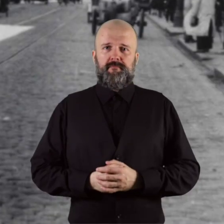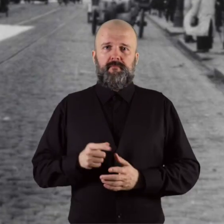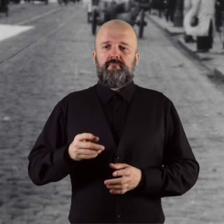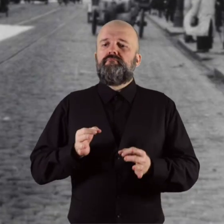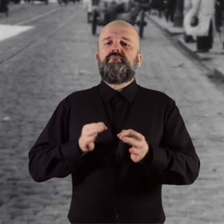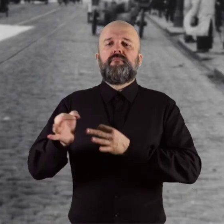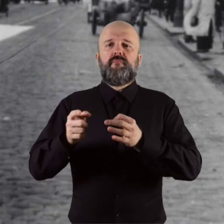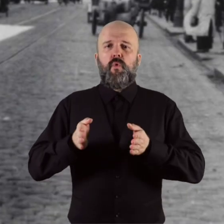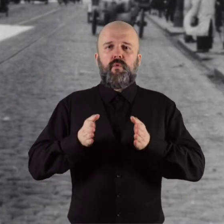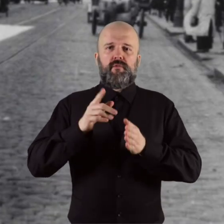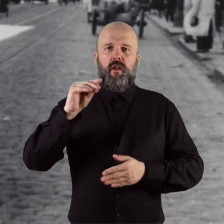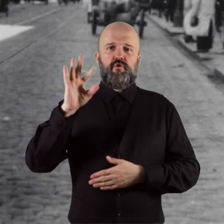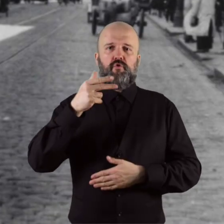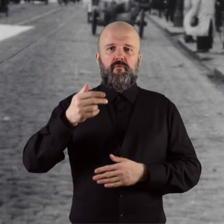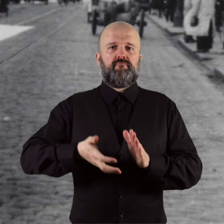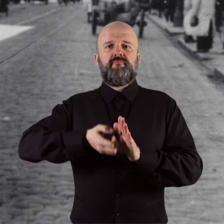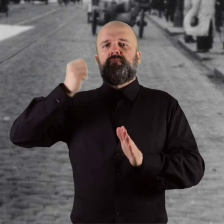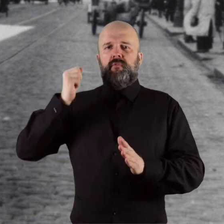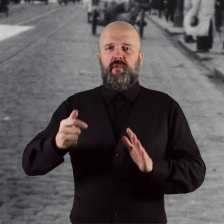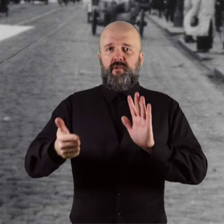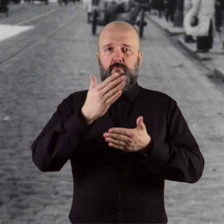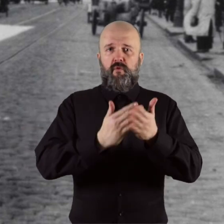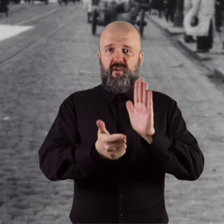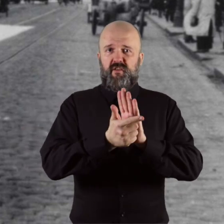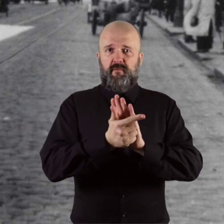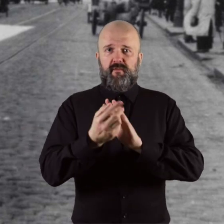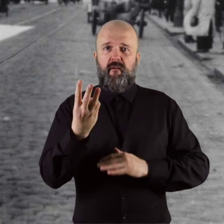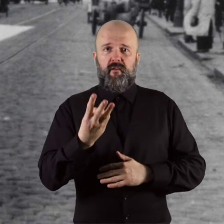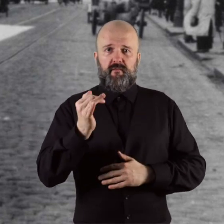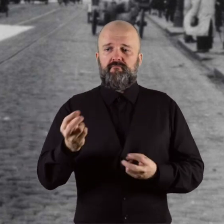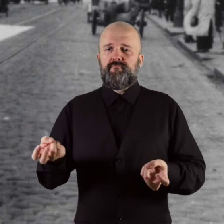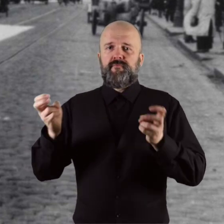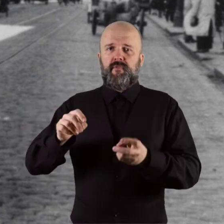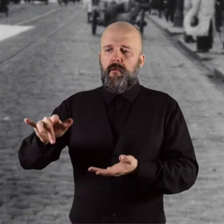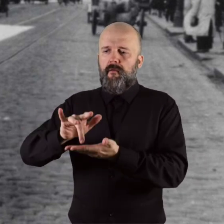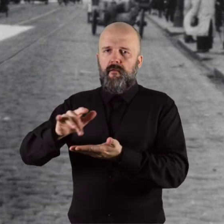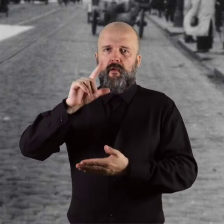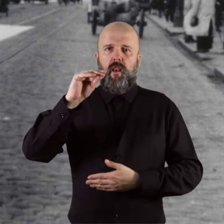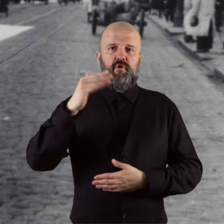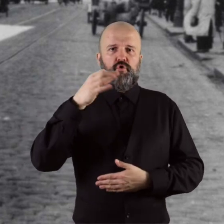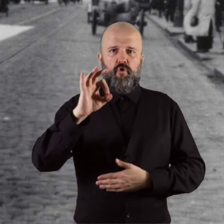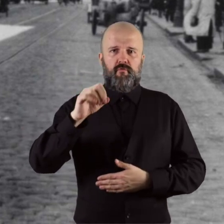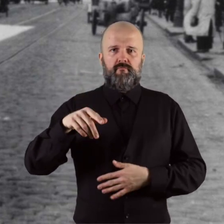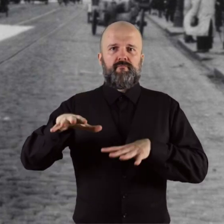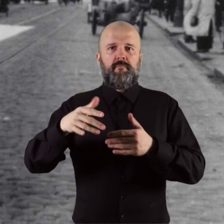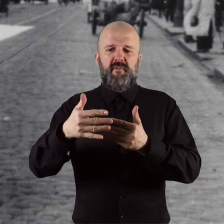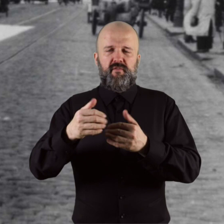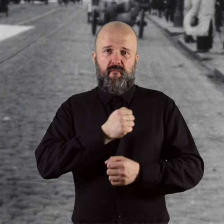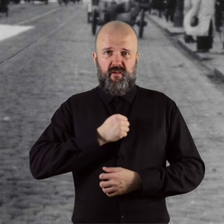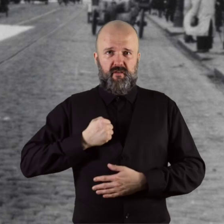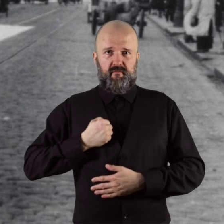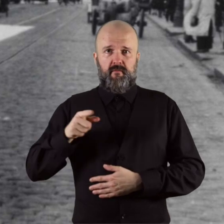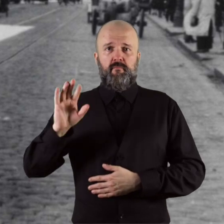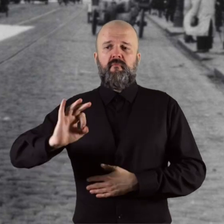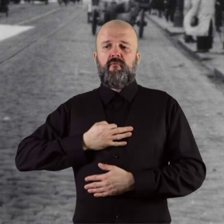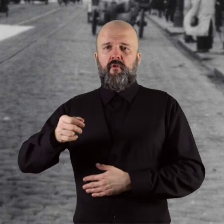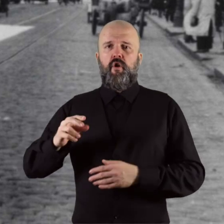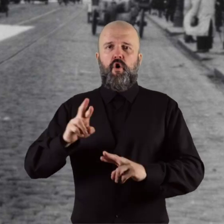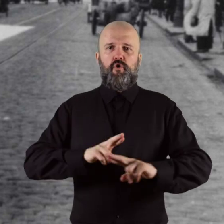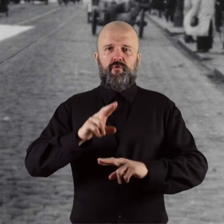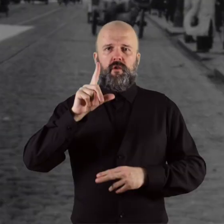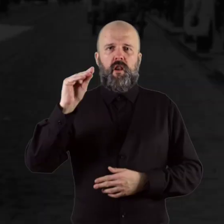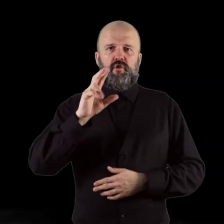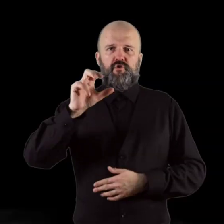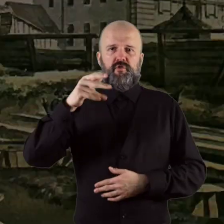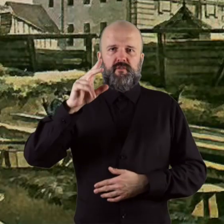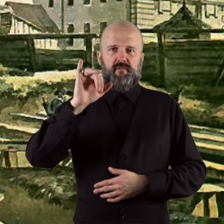The history of Leszno Street dates back to the mid-seventeenth century and the establishment of the Leszno juridic, located next to Warsaw and belonging to the Leszczyński family.